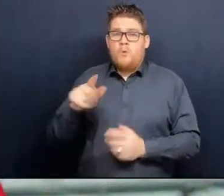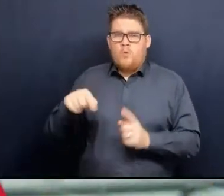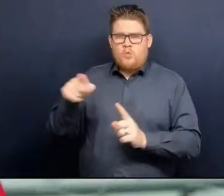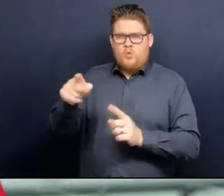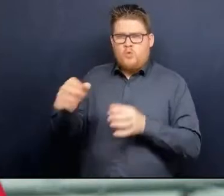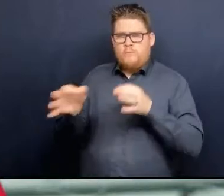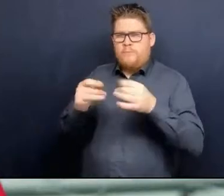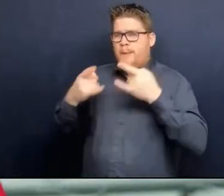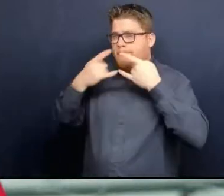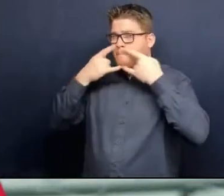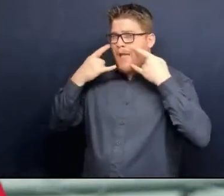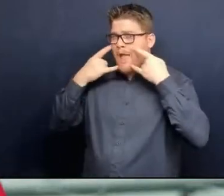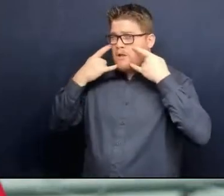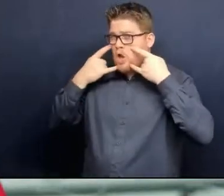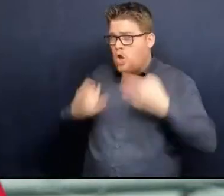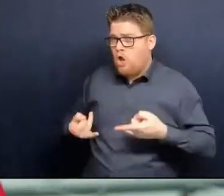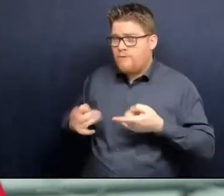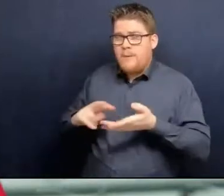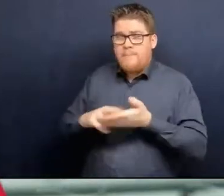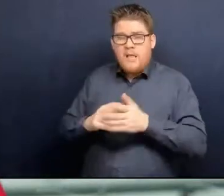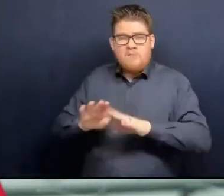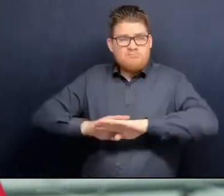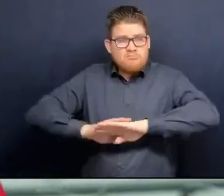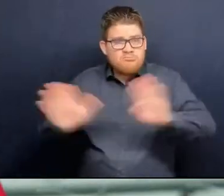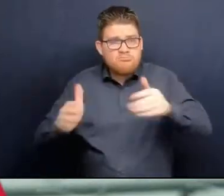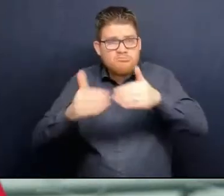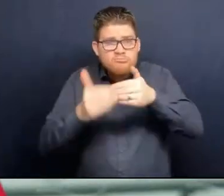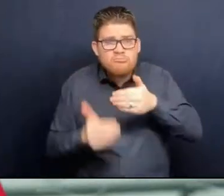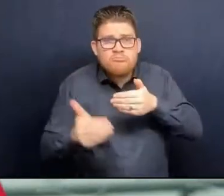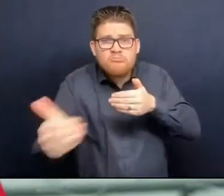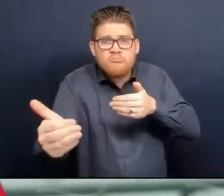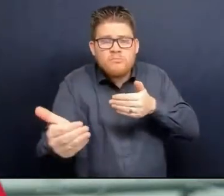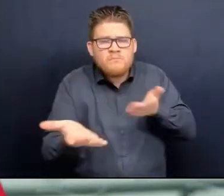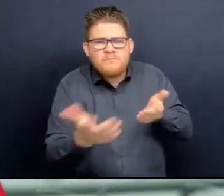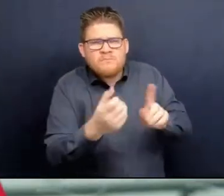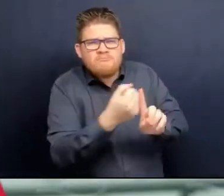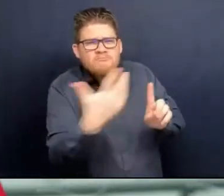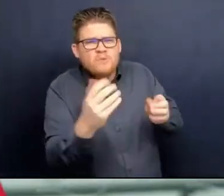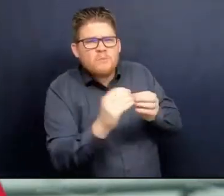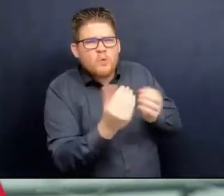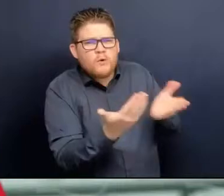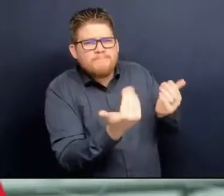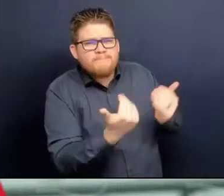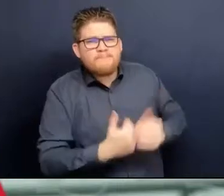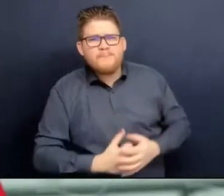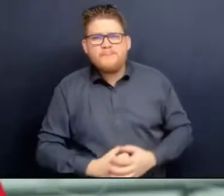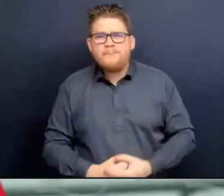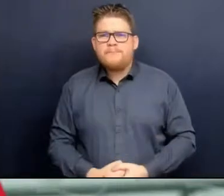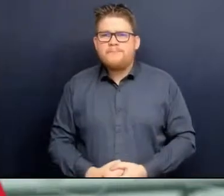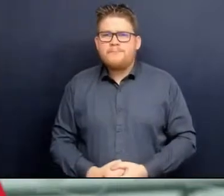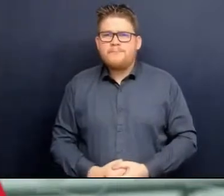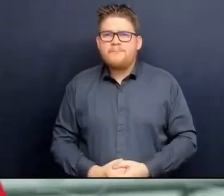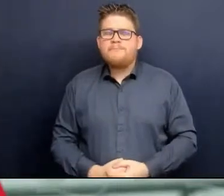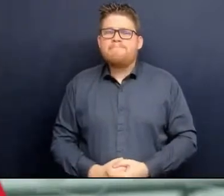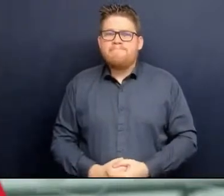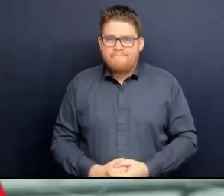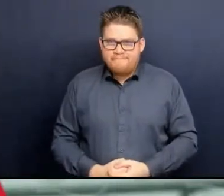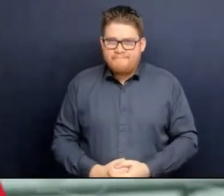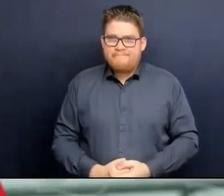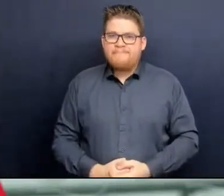what. Yeah So I will say we are